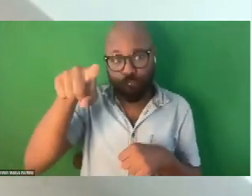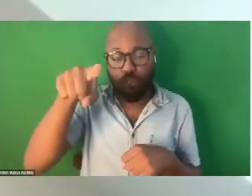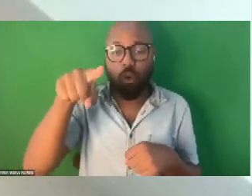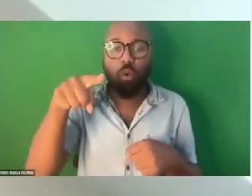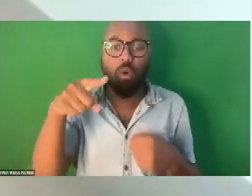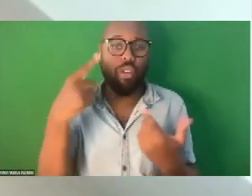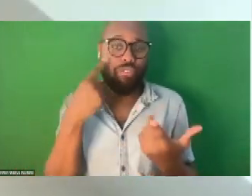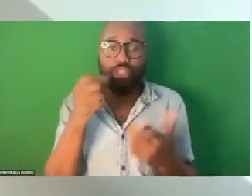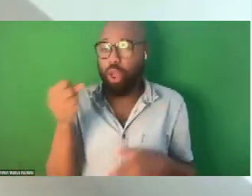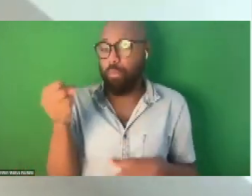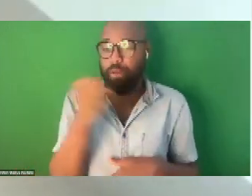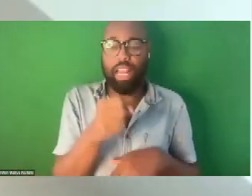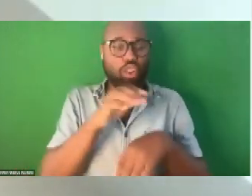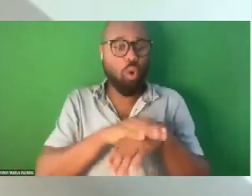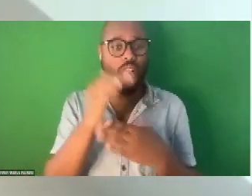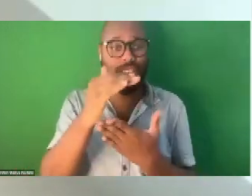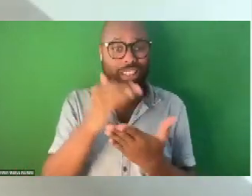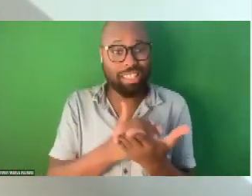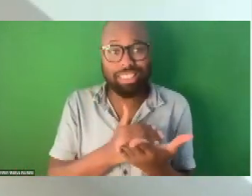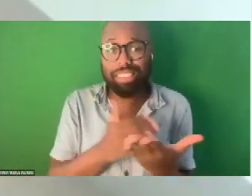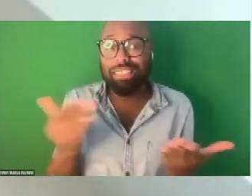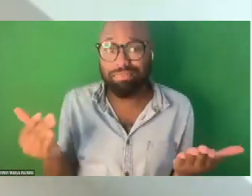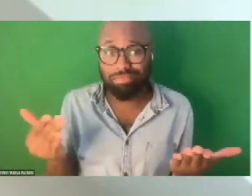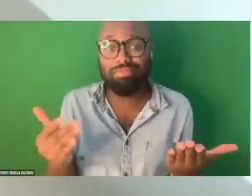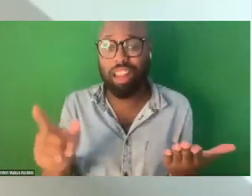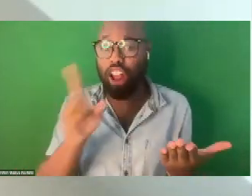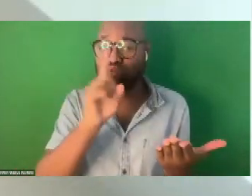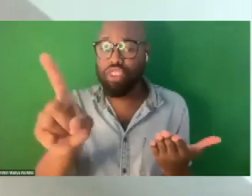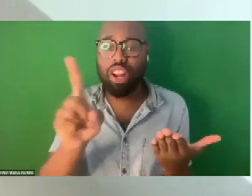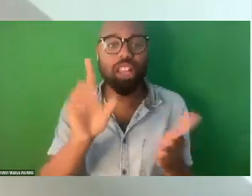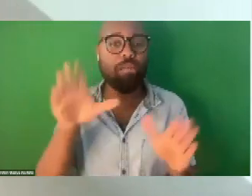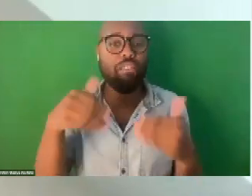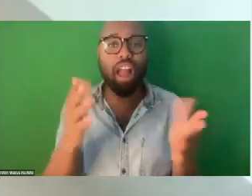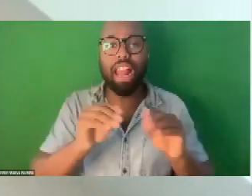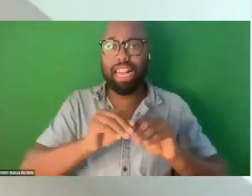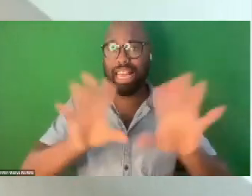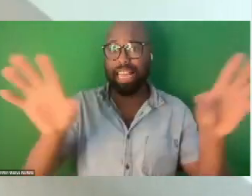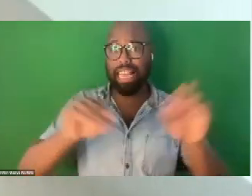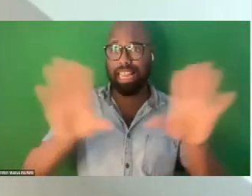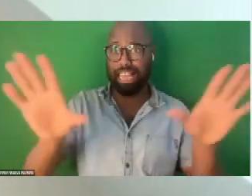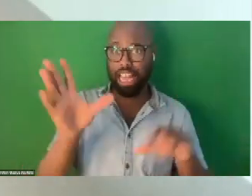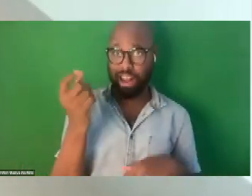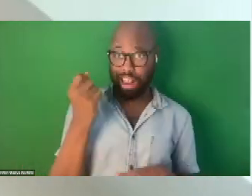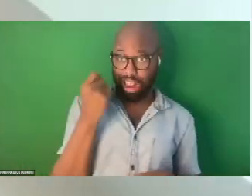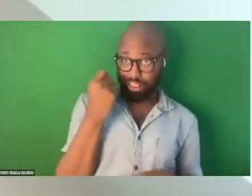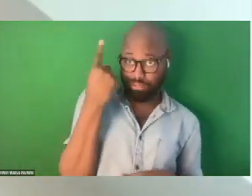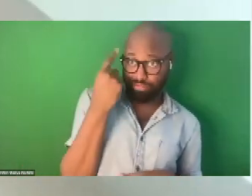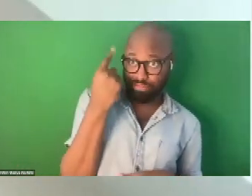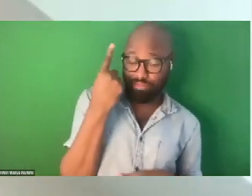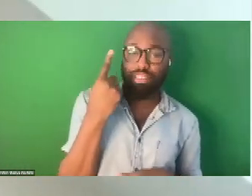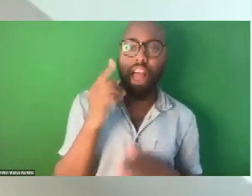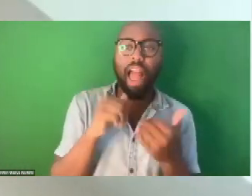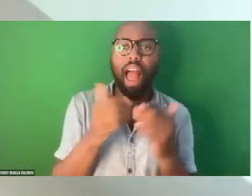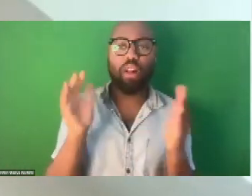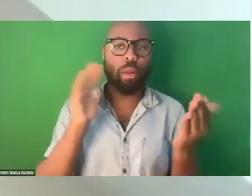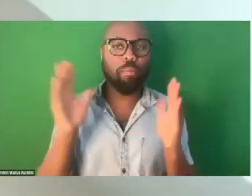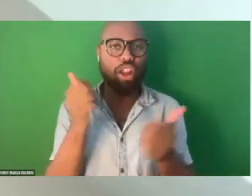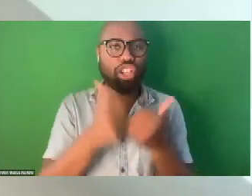And really just giving us a much clearer sense as to how to compare each state's Medicaid,